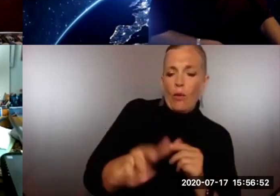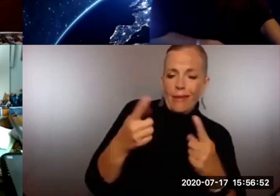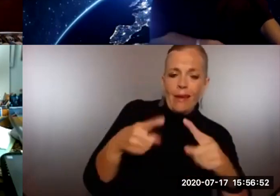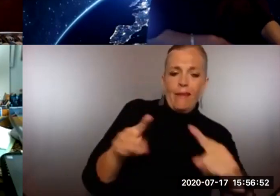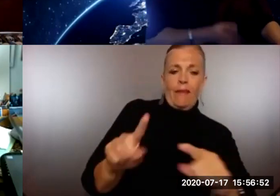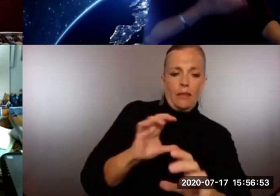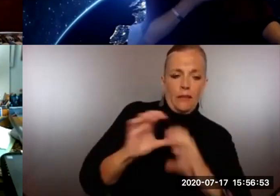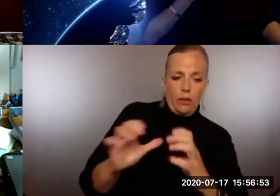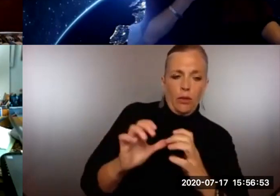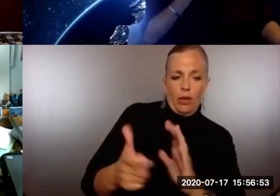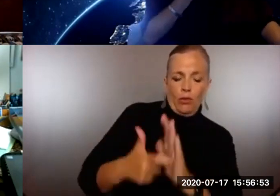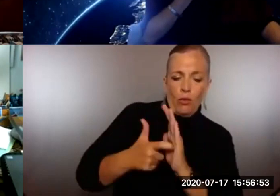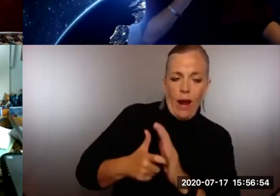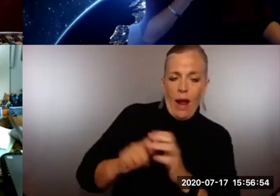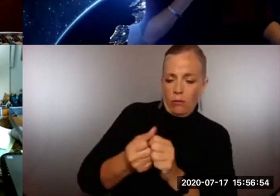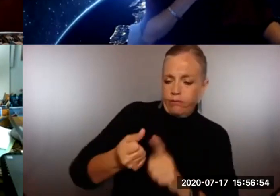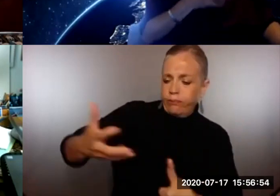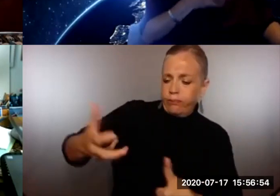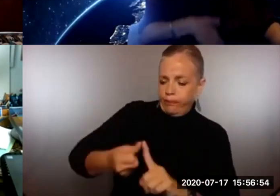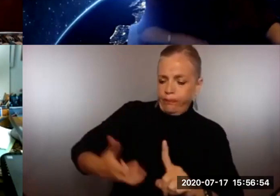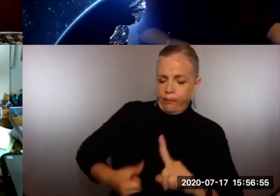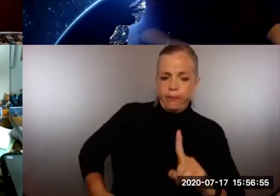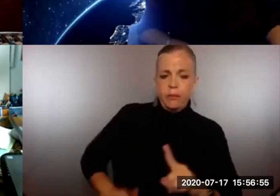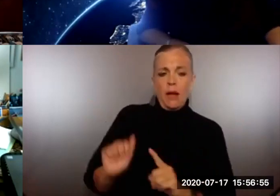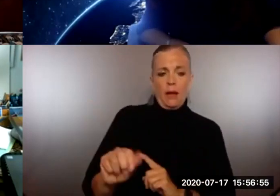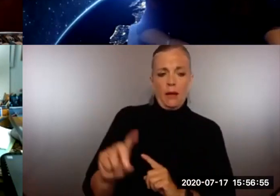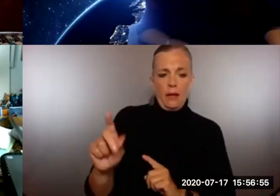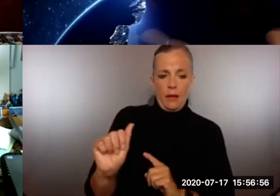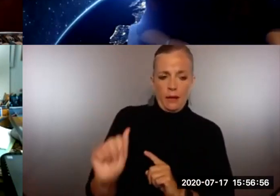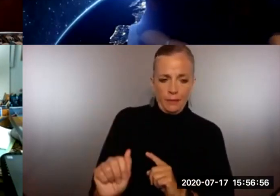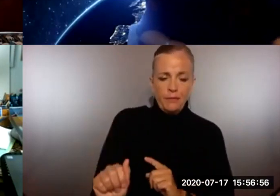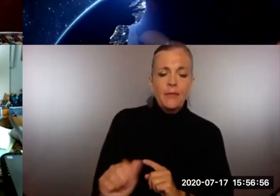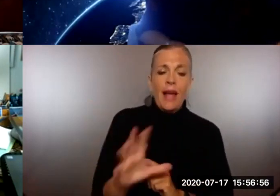requirements of the ADA and Section